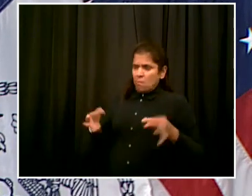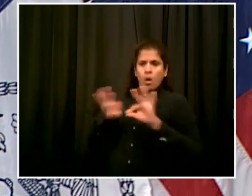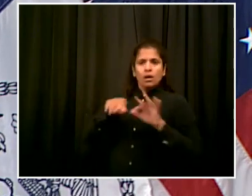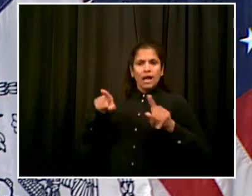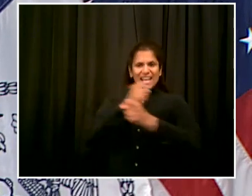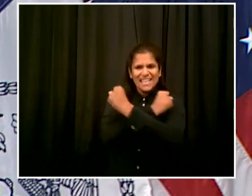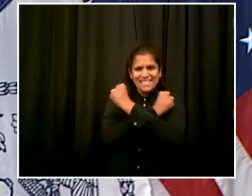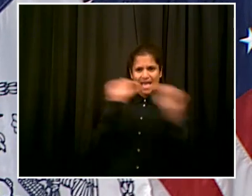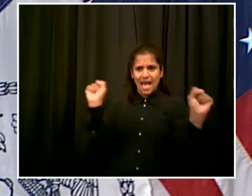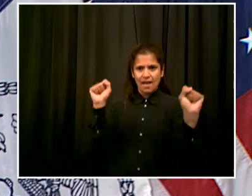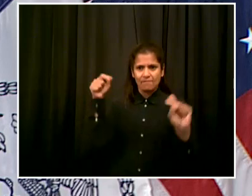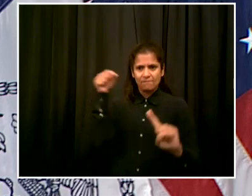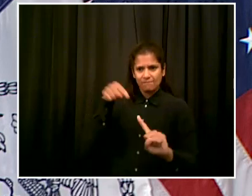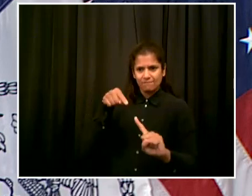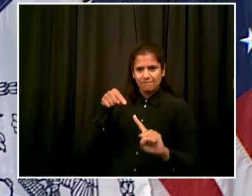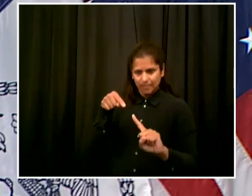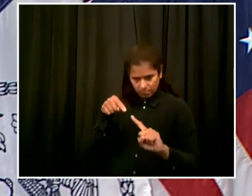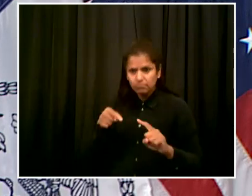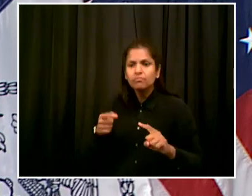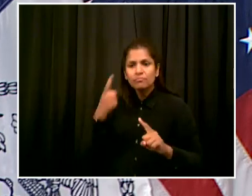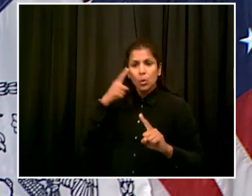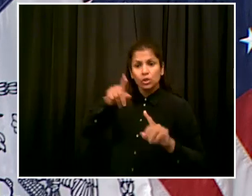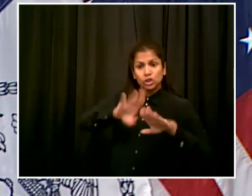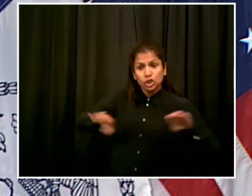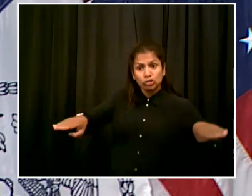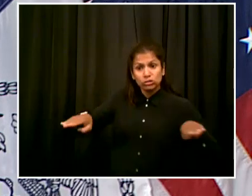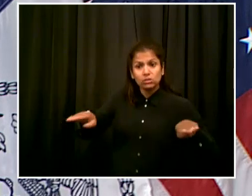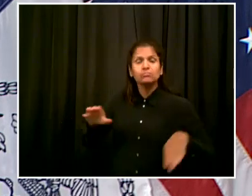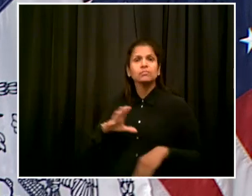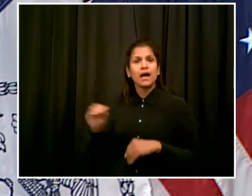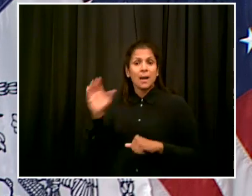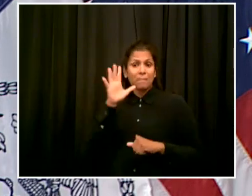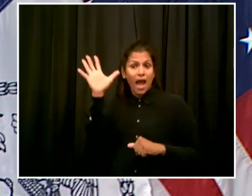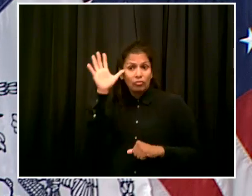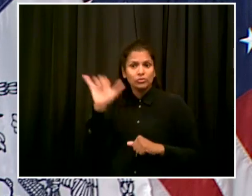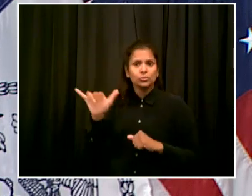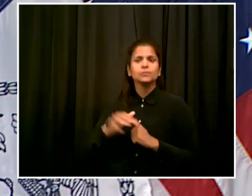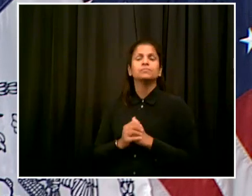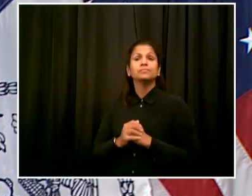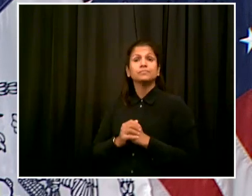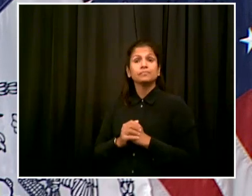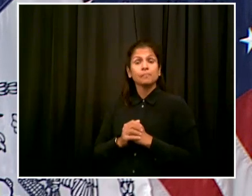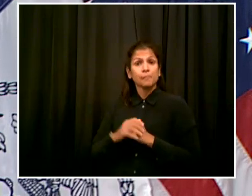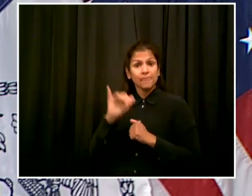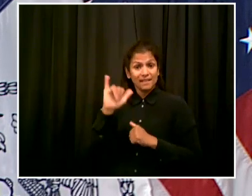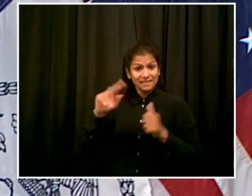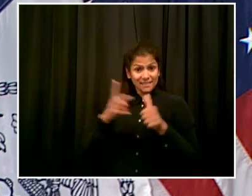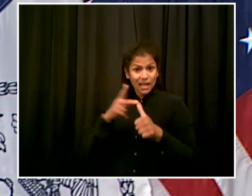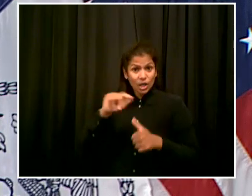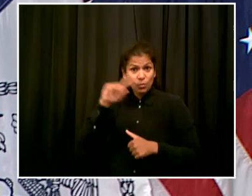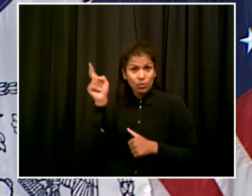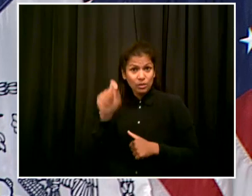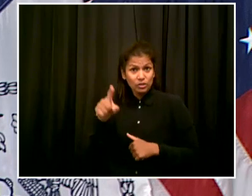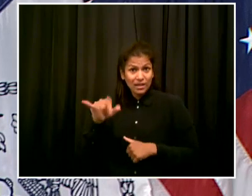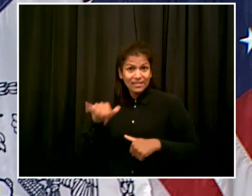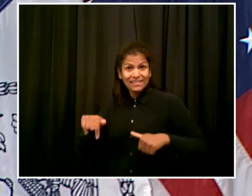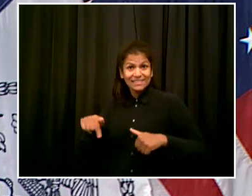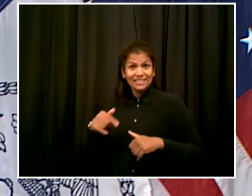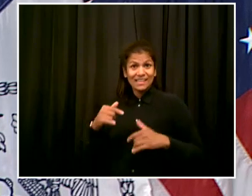GO AHEAD. SO ALSO, I THINK TODAY IS